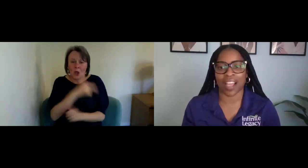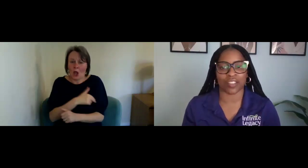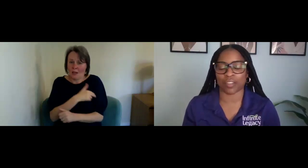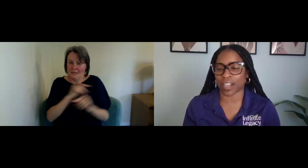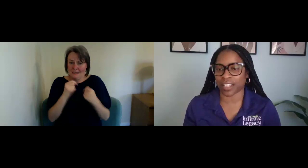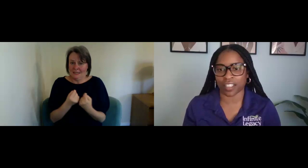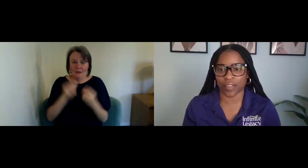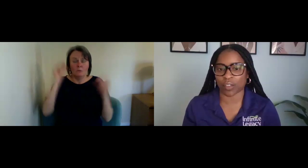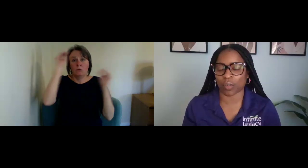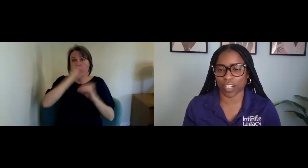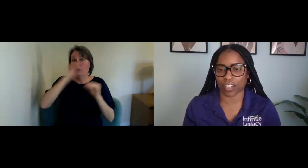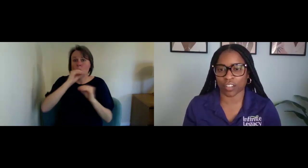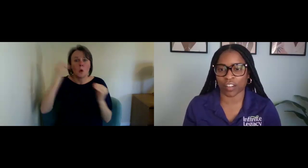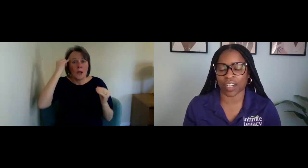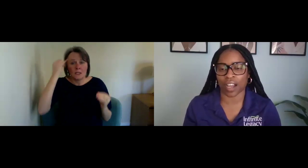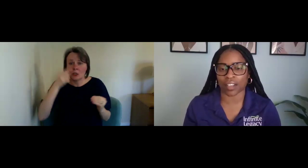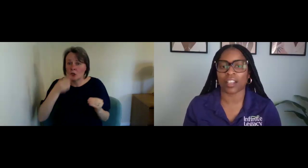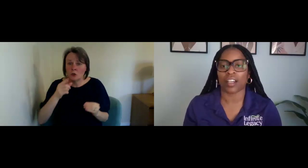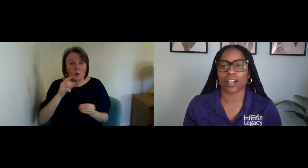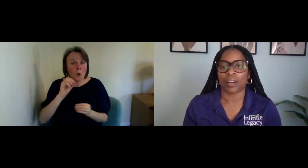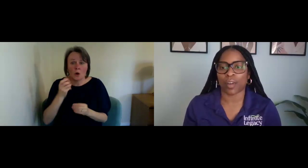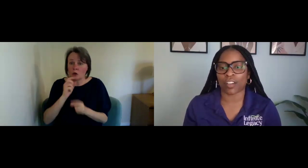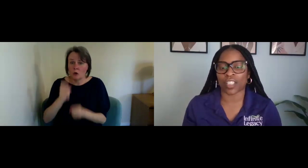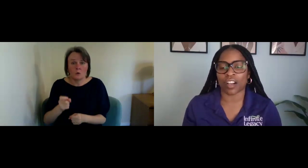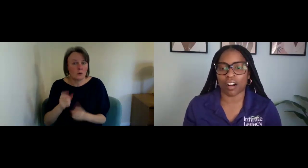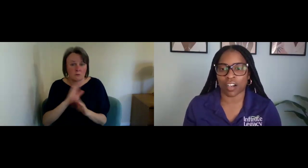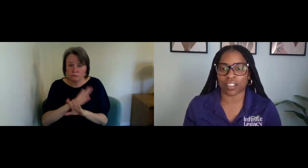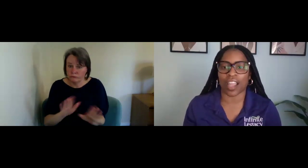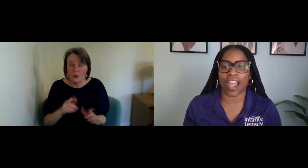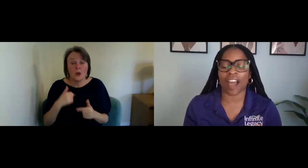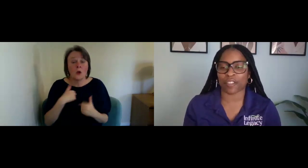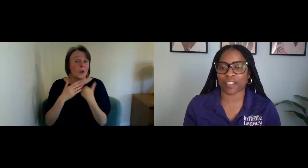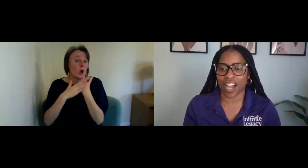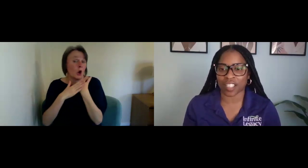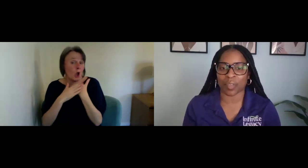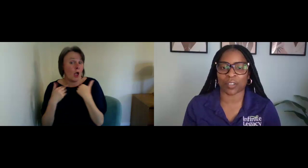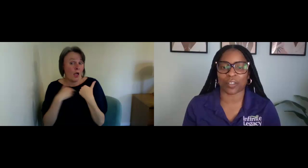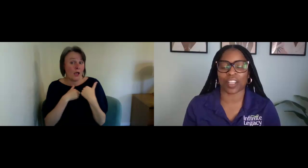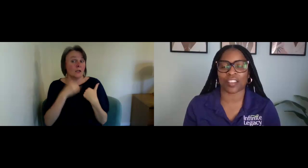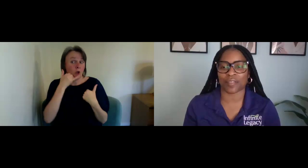has no idea if you're an organ donor or not. We're only called after the hospital and the